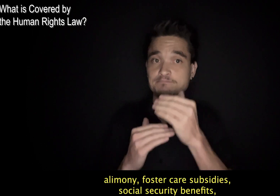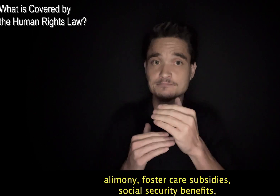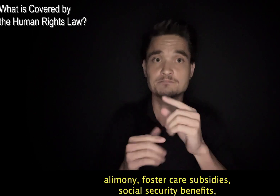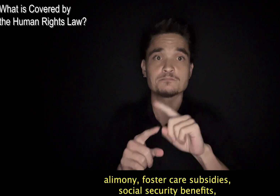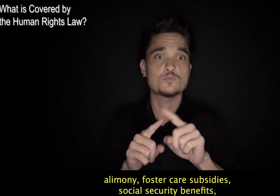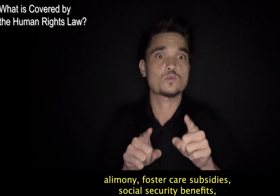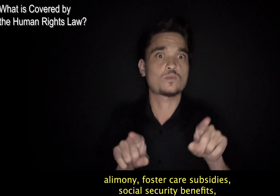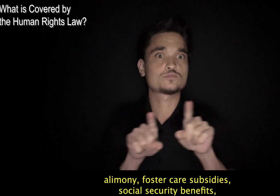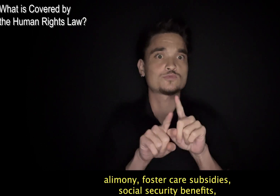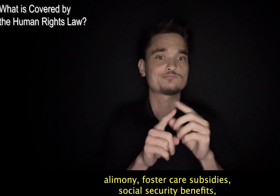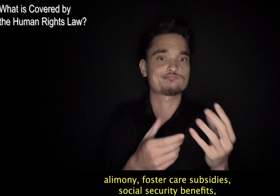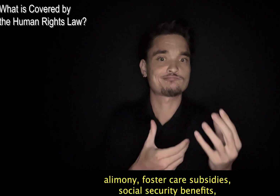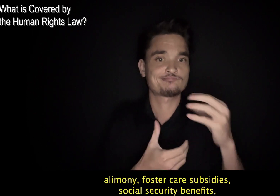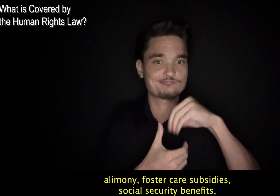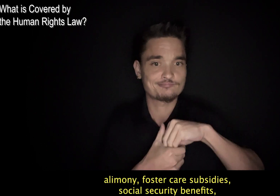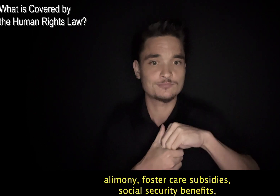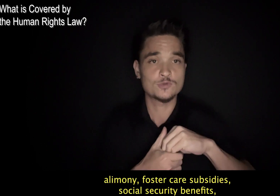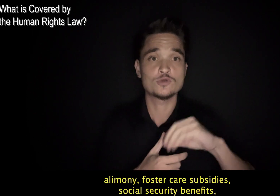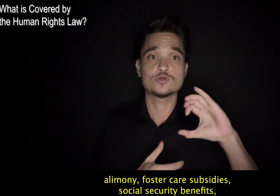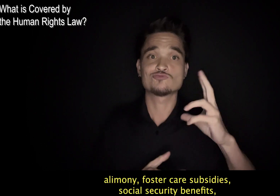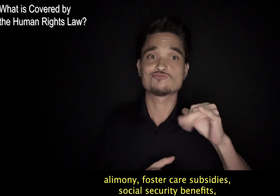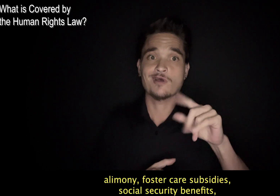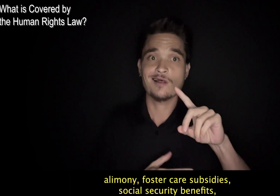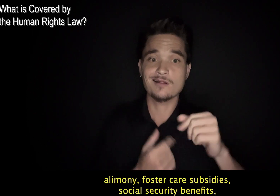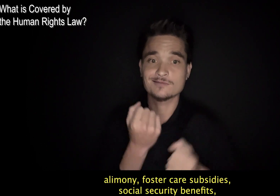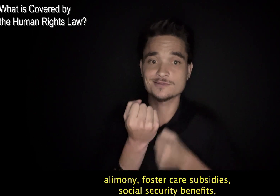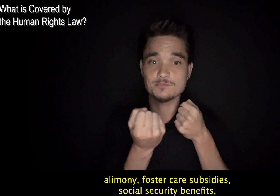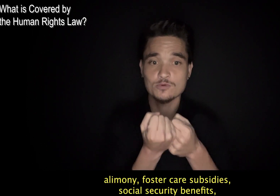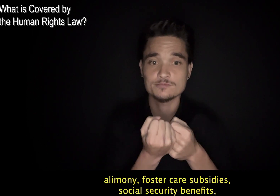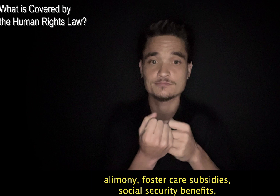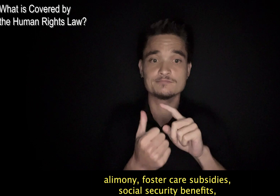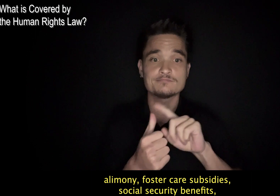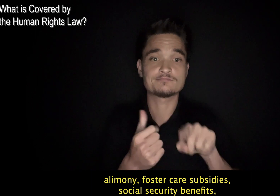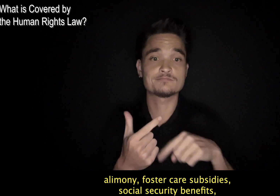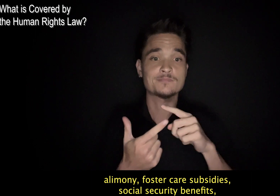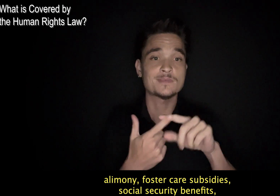alimony, foster care subsidies, social security benefits,